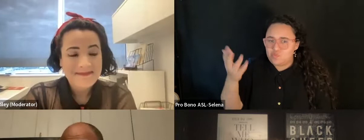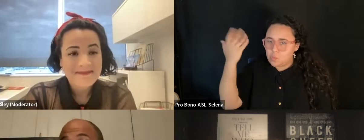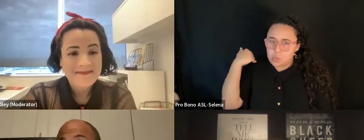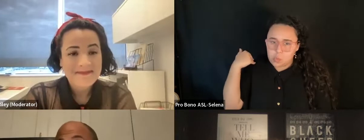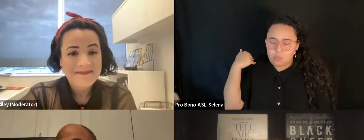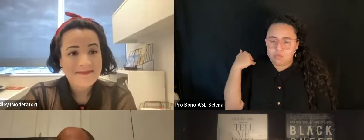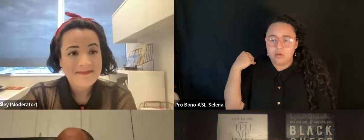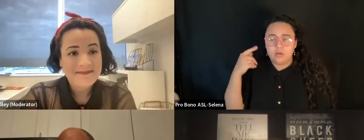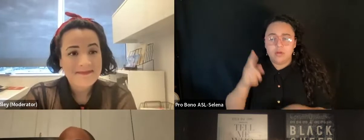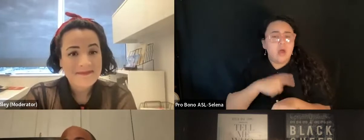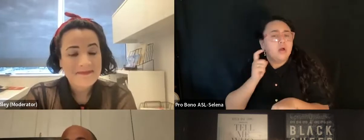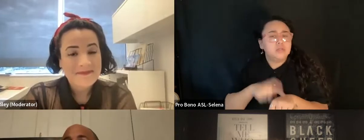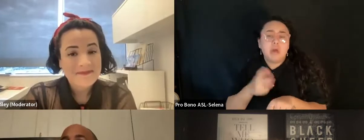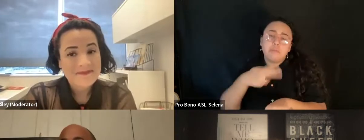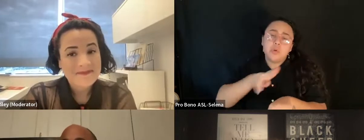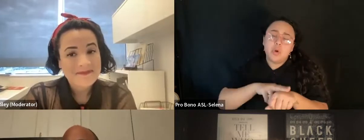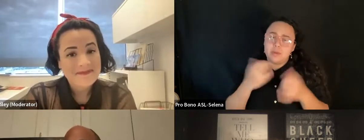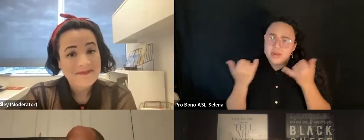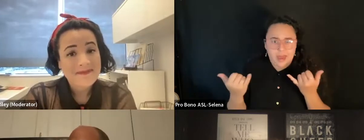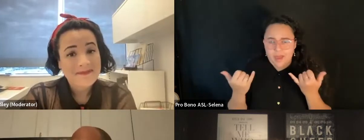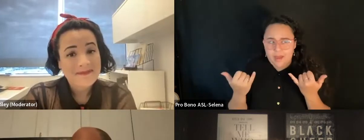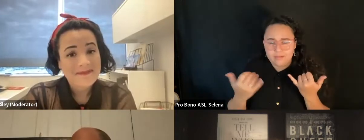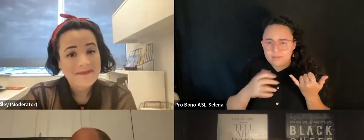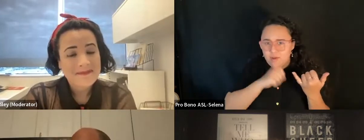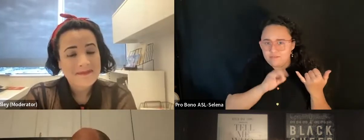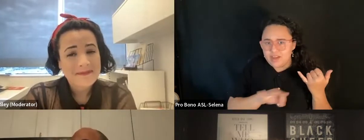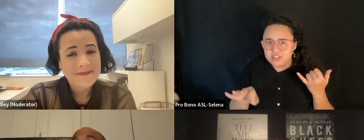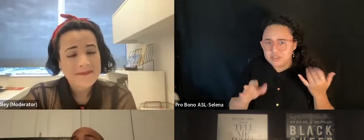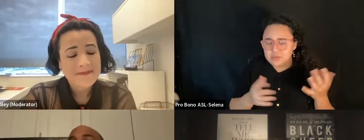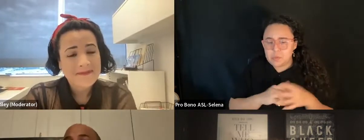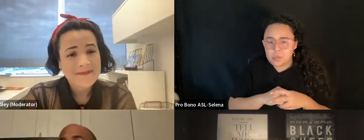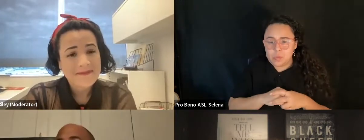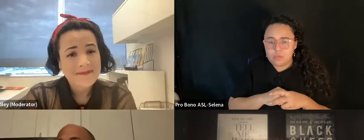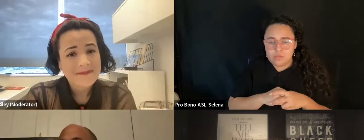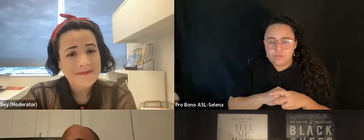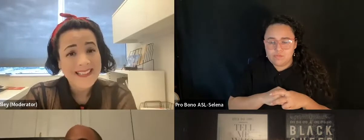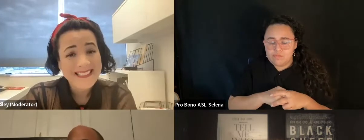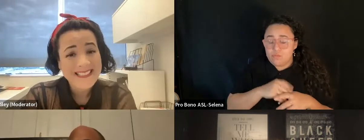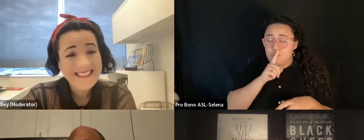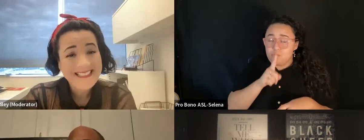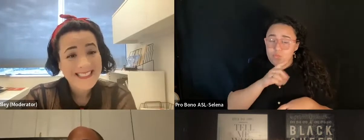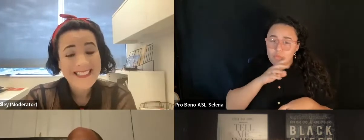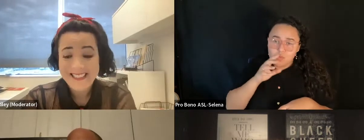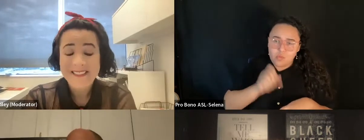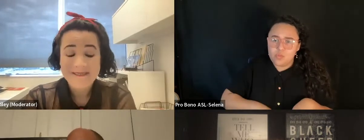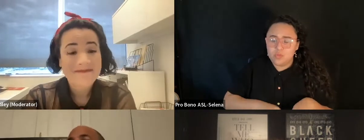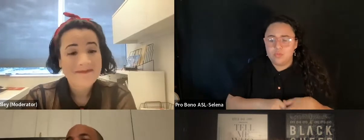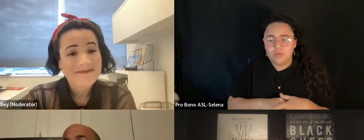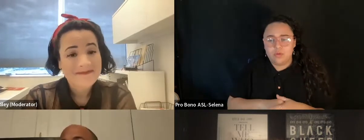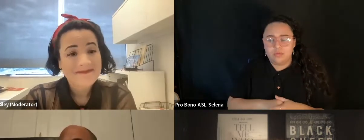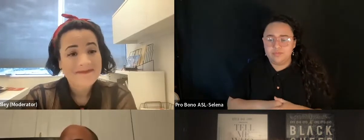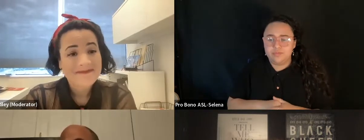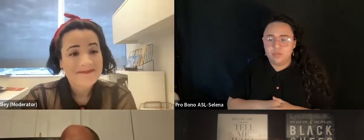And it's so archaic, and it's driven by these sort of very, very archaic traditions and rituals, and